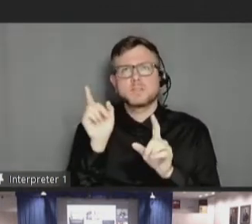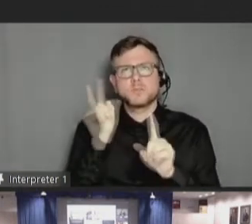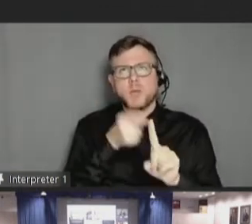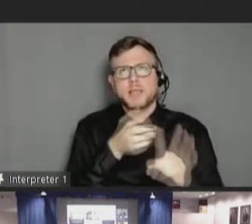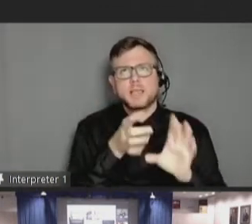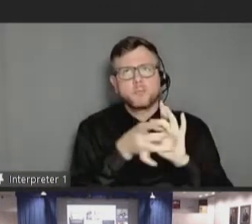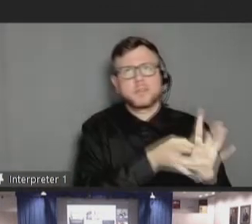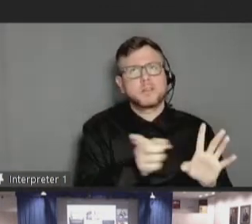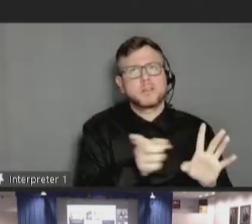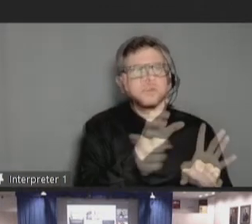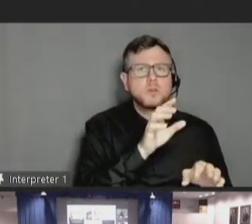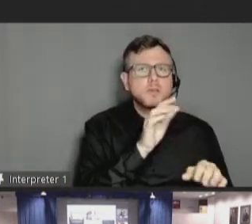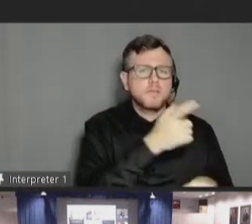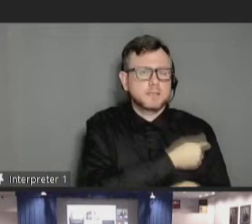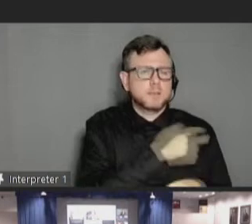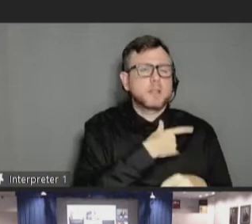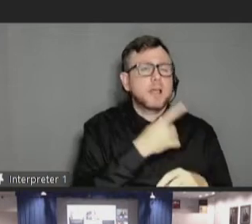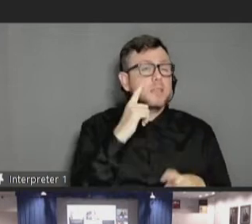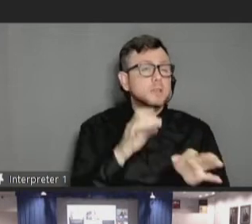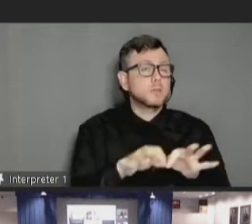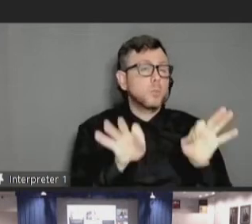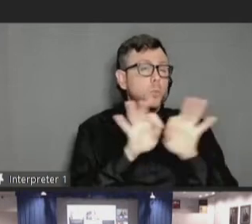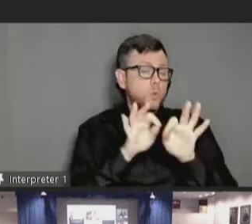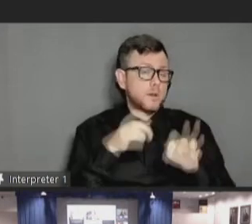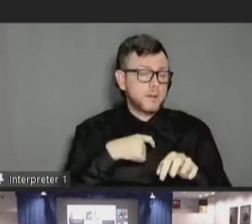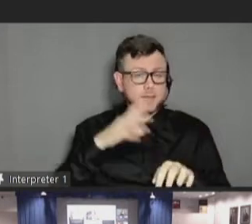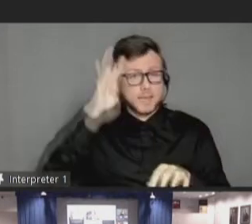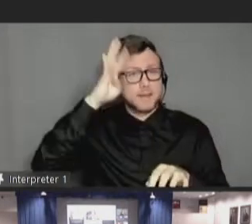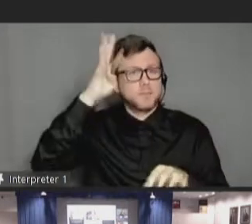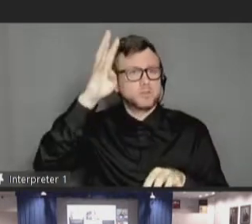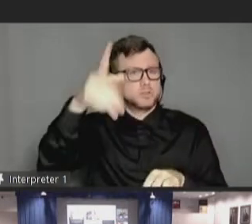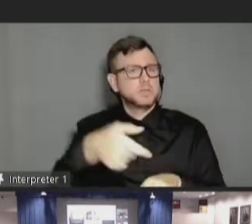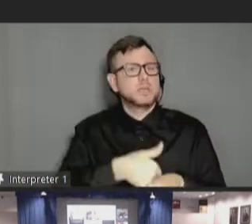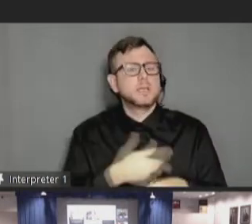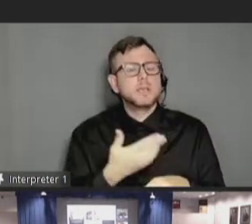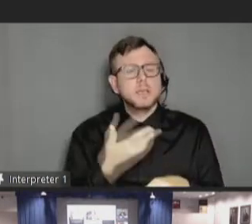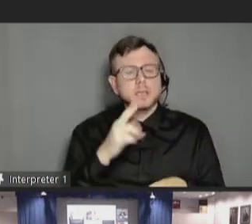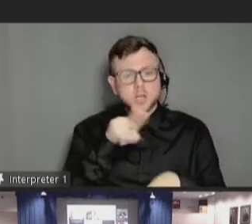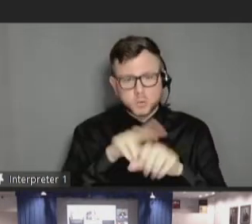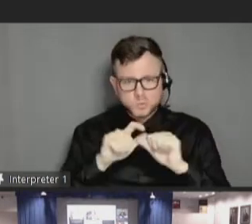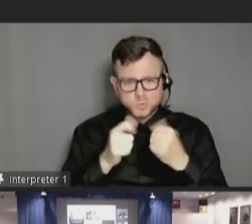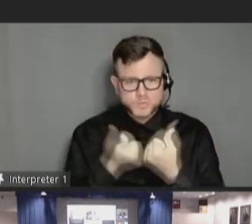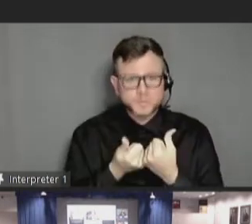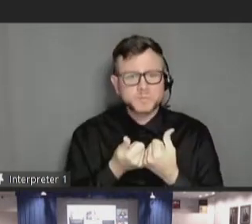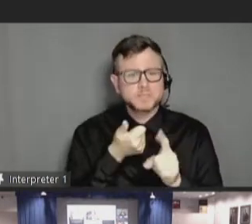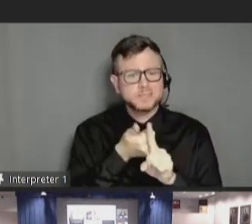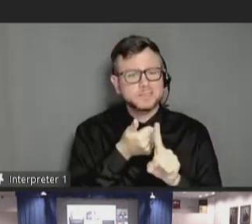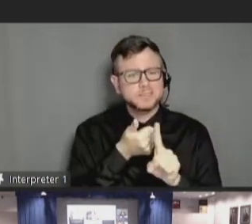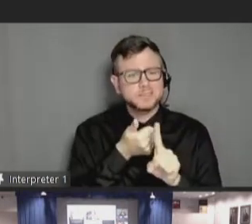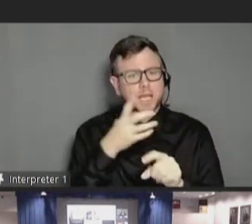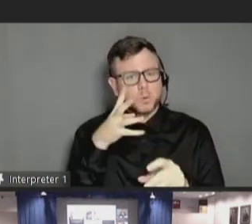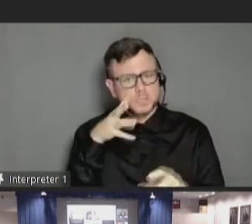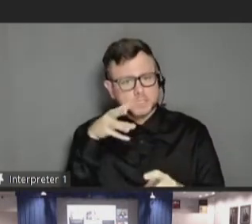but I think this is an important innovation. Which was that the National Association was engaged to